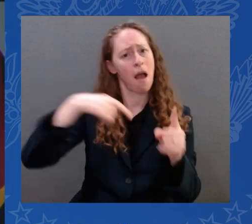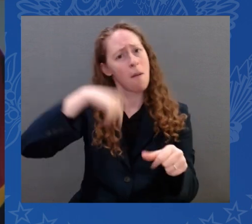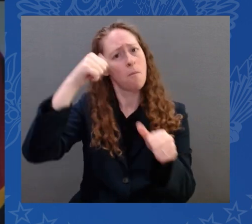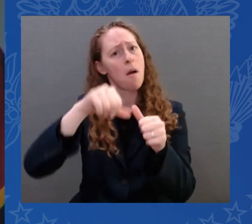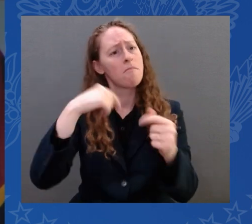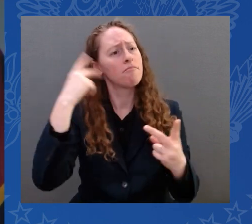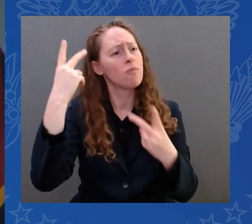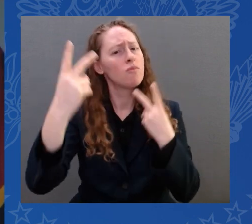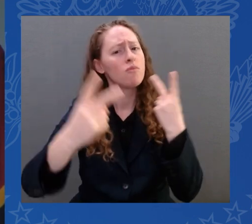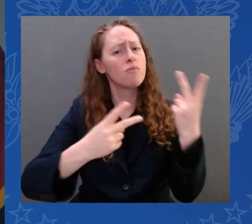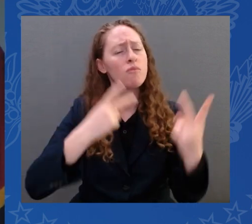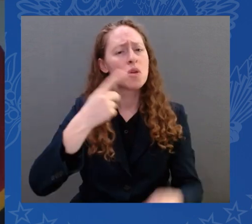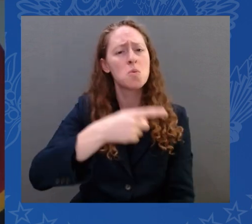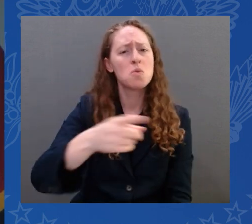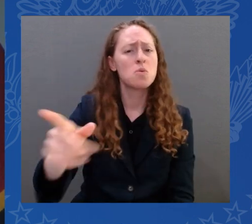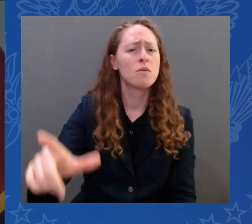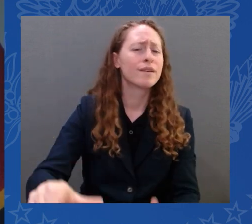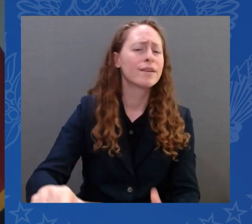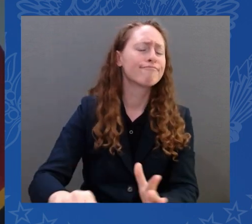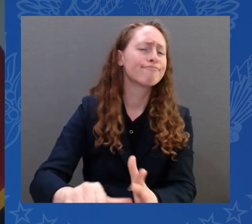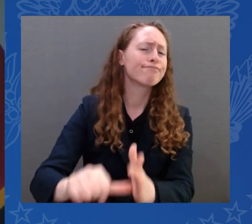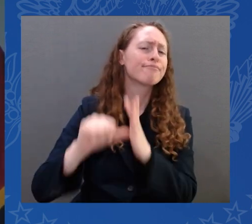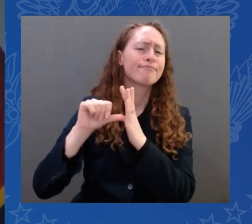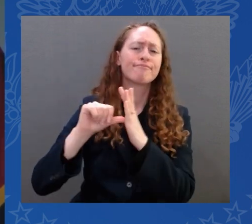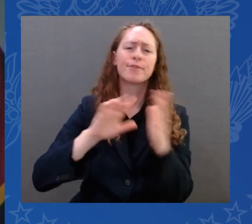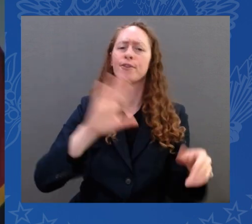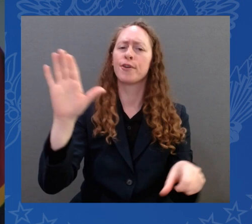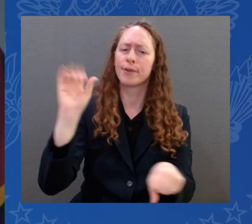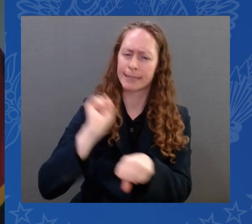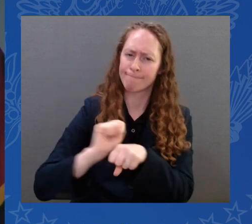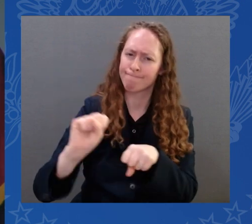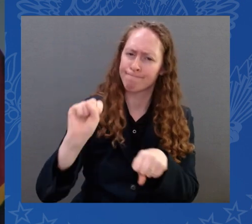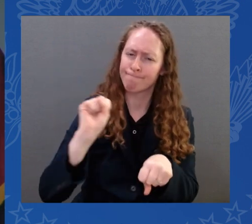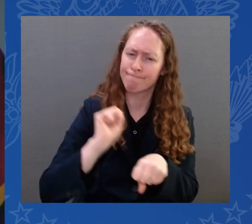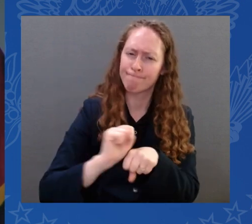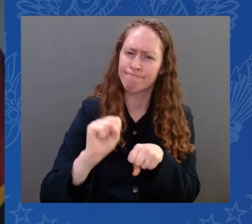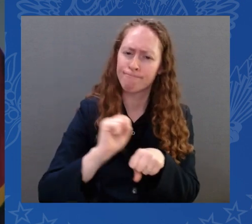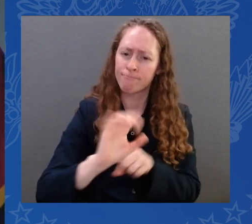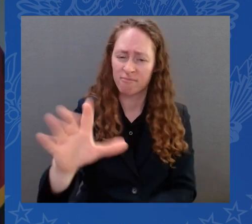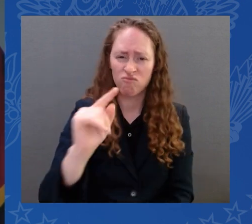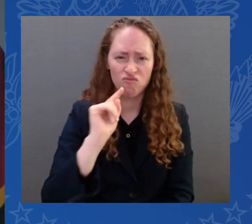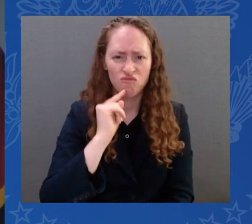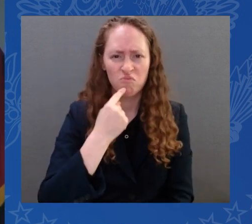We have the finest military in the history of the world. And thank you, Admiral -- Admiral Buck,